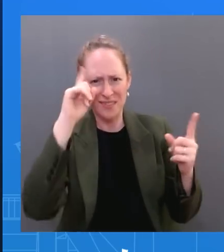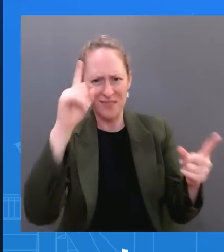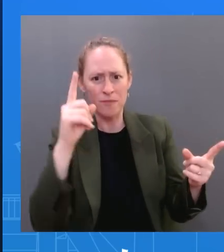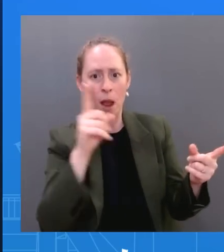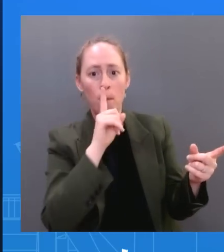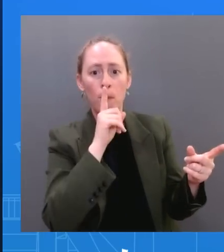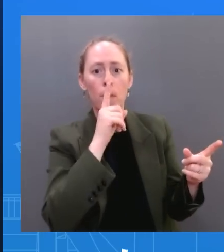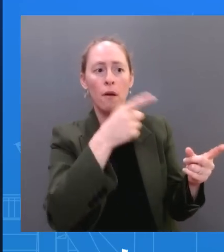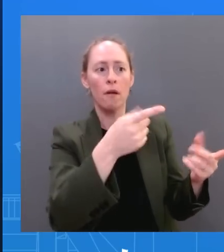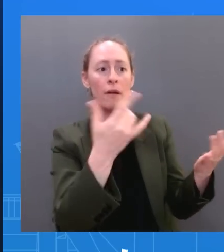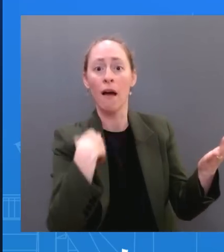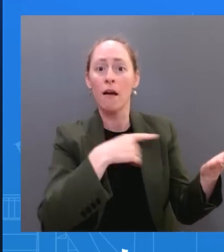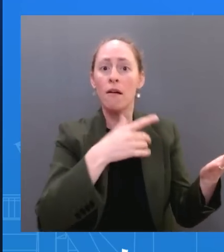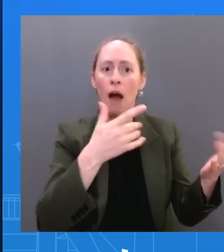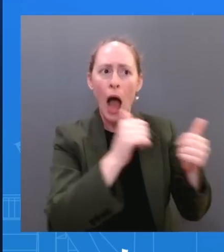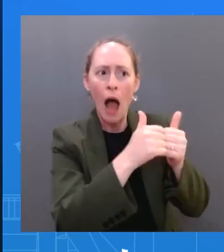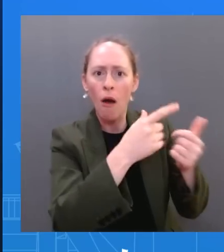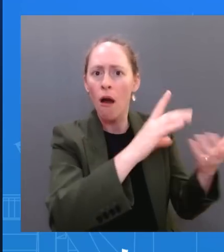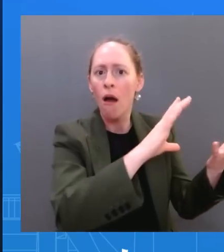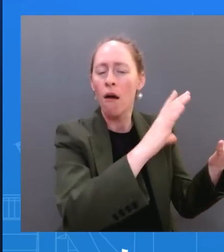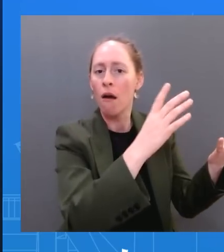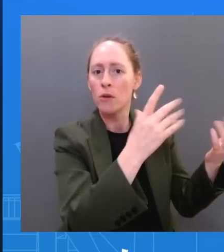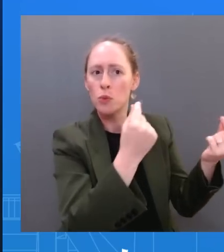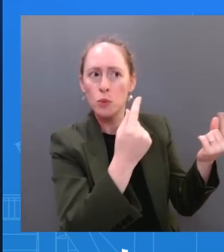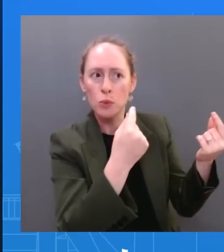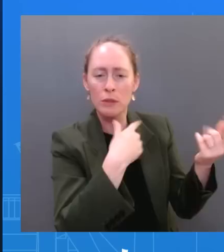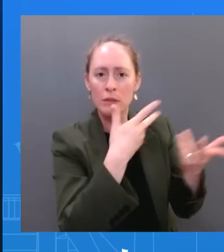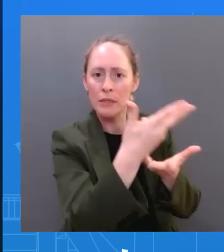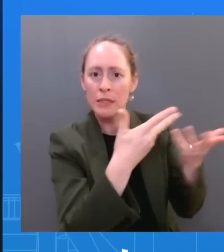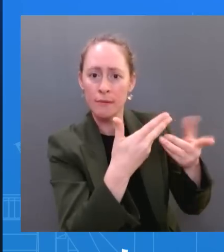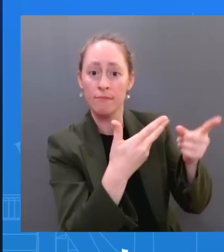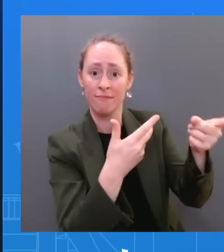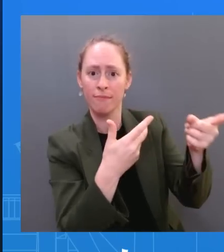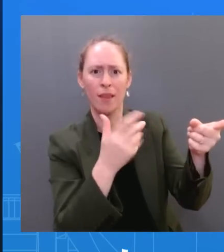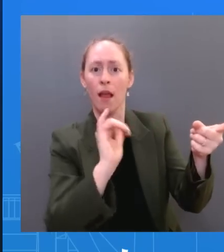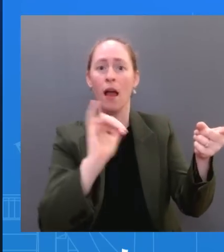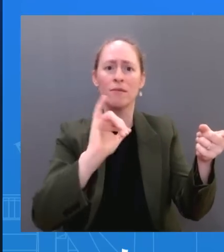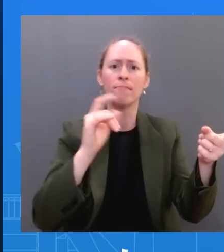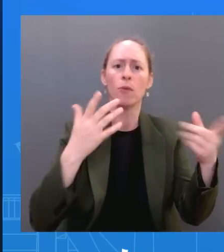the Middle East President Biden will be visiting is more stable than the one we inherited 18 months ago.